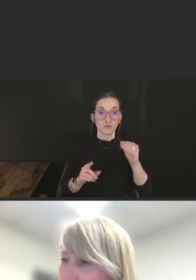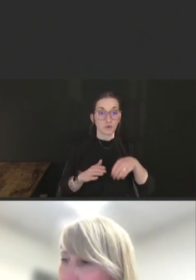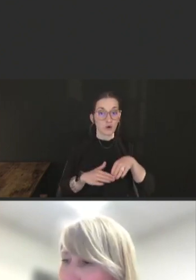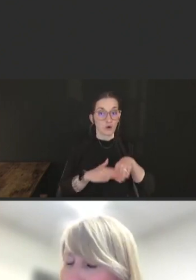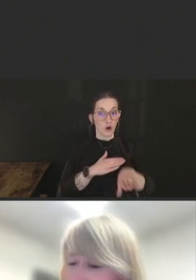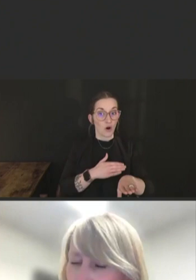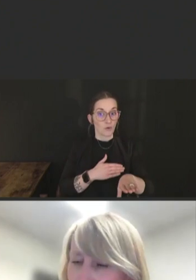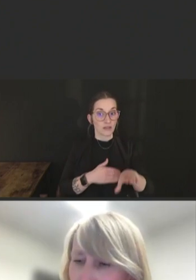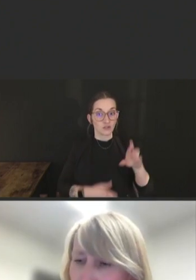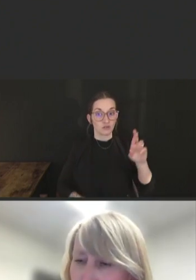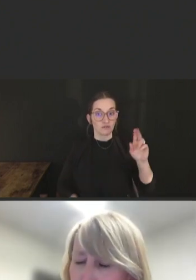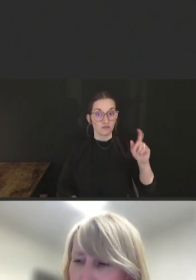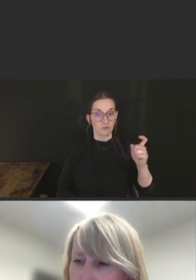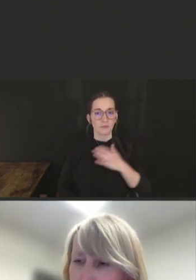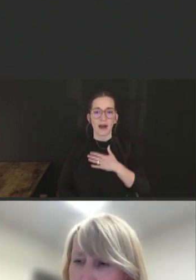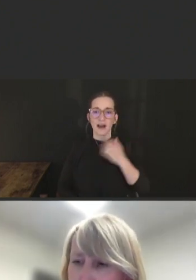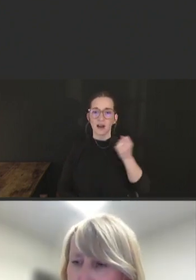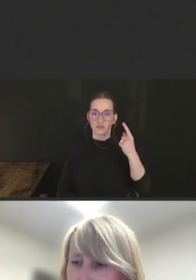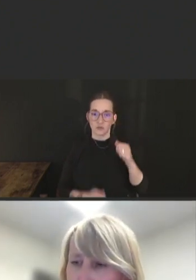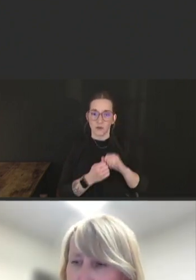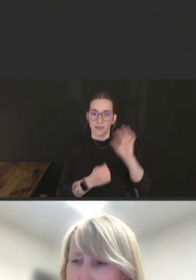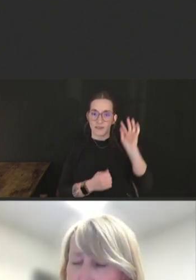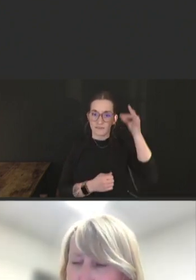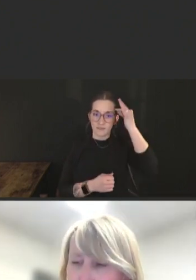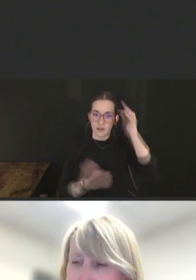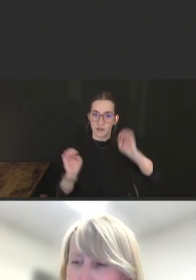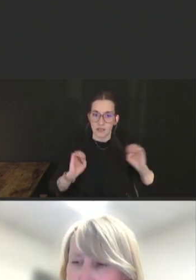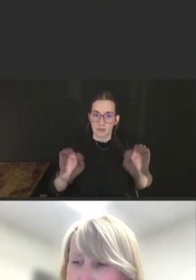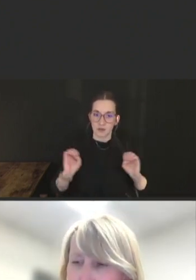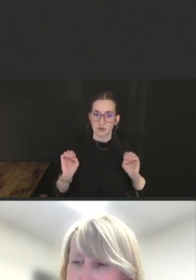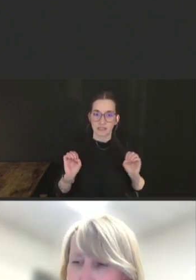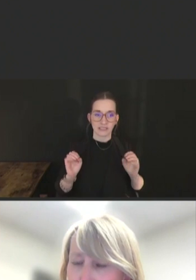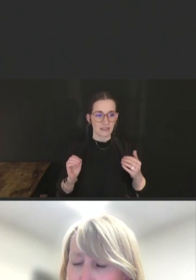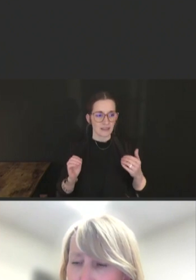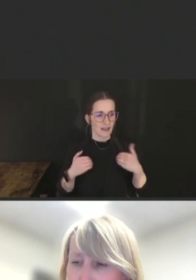is with the federal emergency, that there was some sort of clause that then allowed